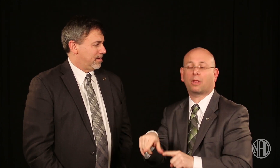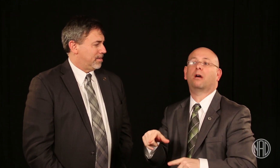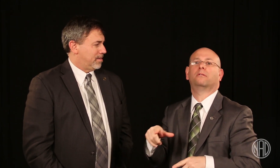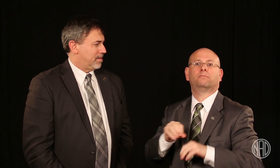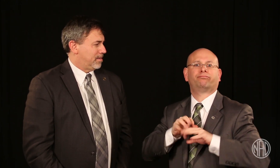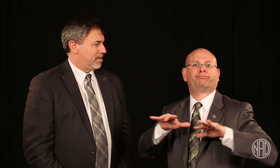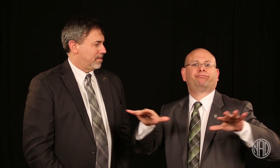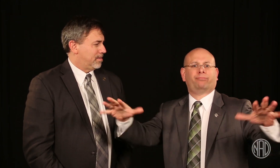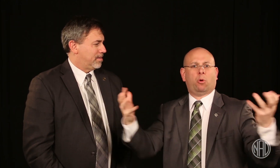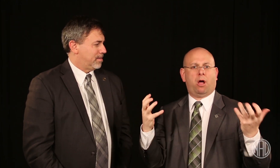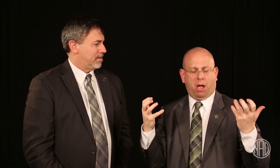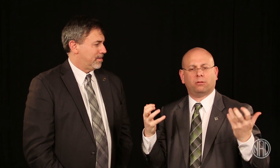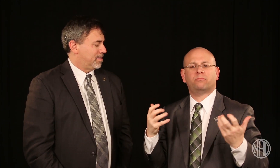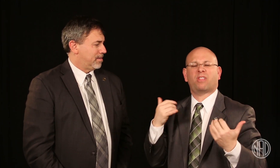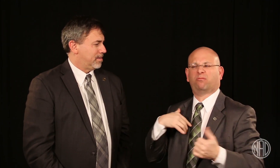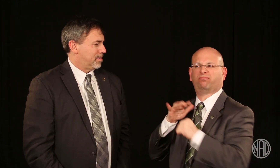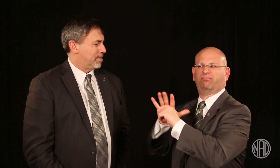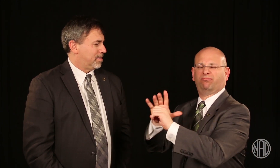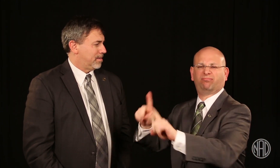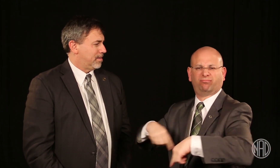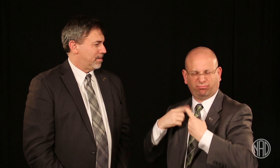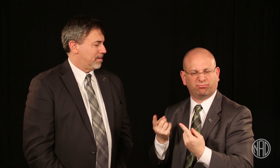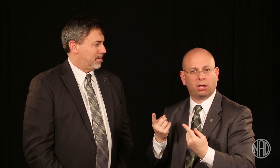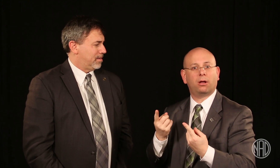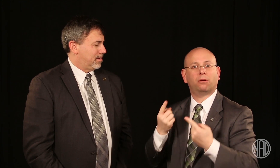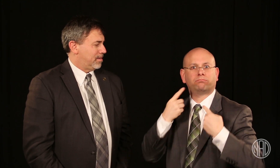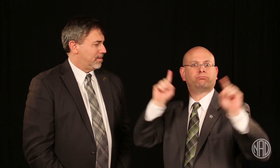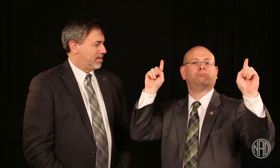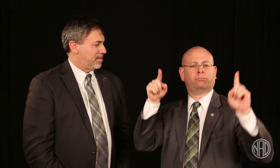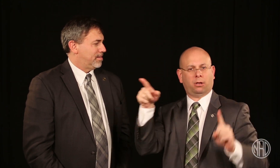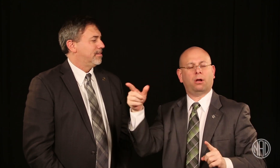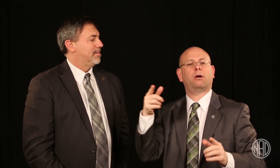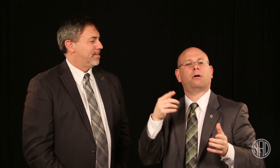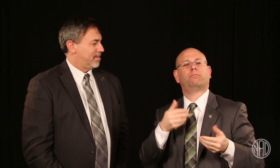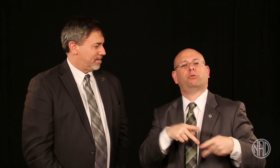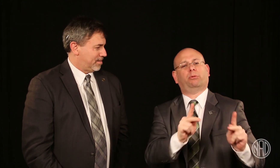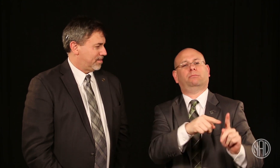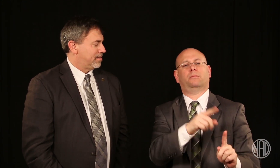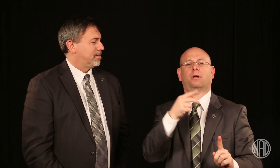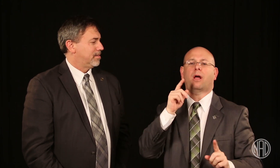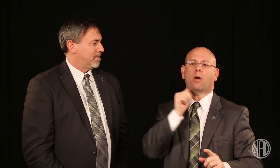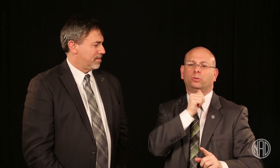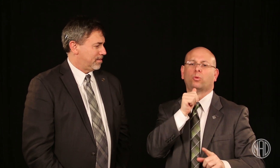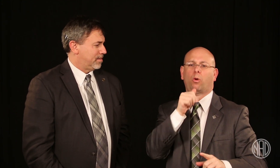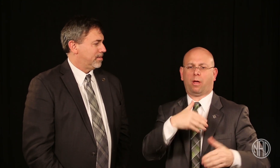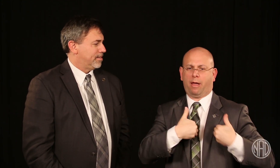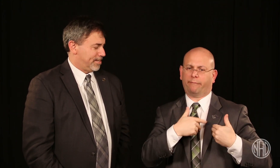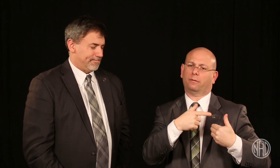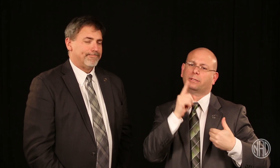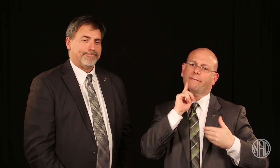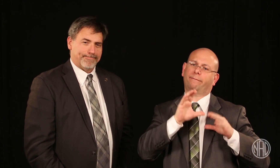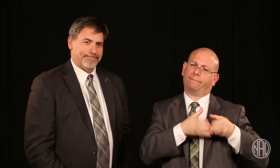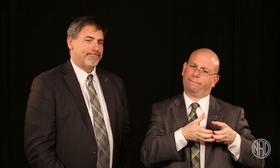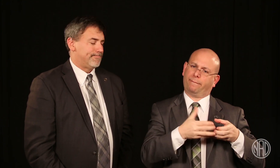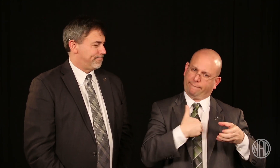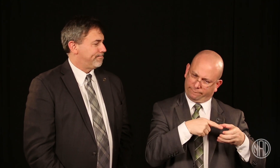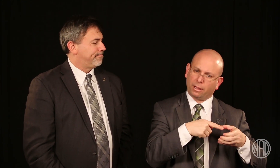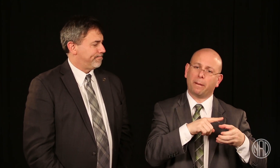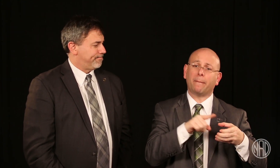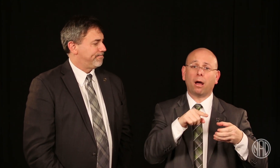After pressure from the NAD, HUD agreed to permit housing for deaf people in Arizona.